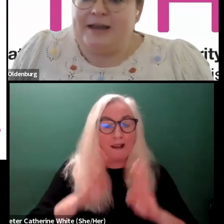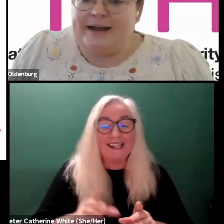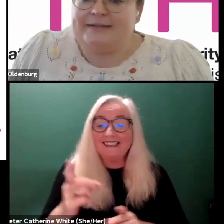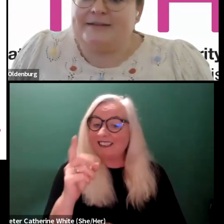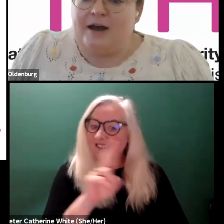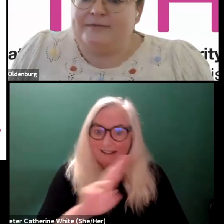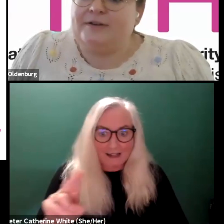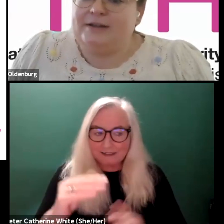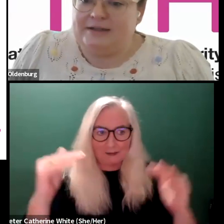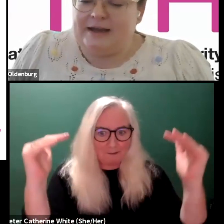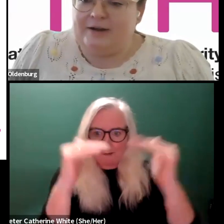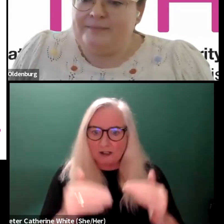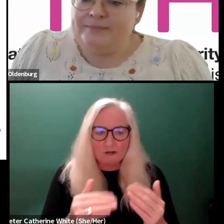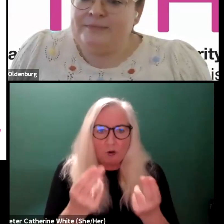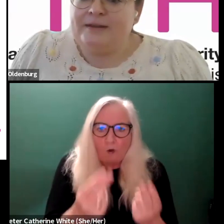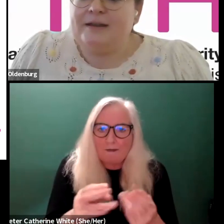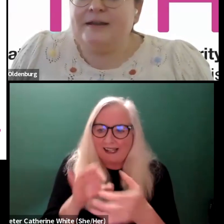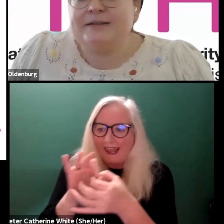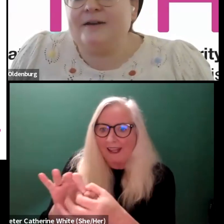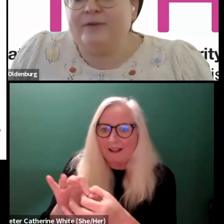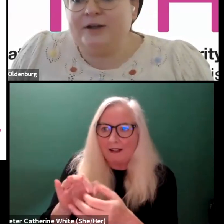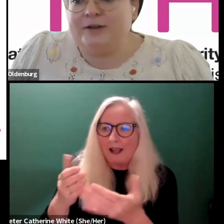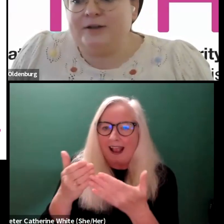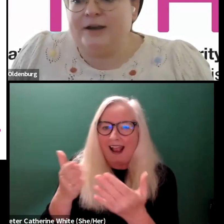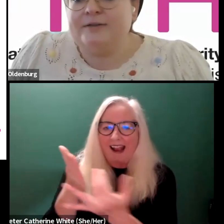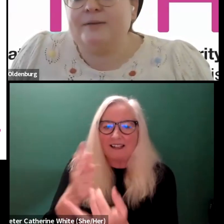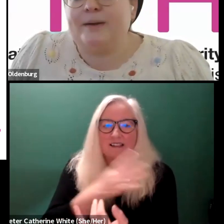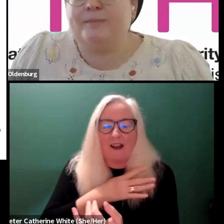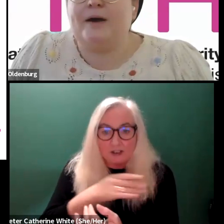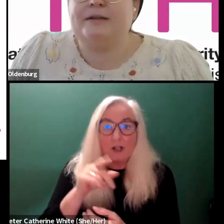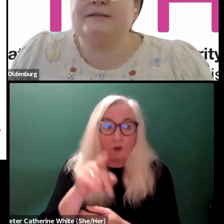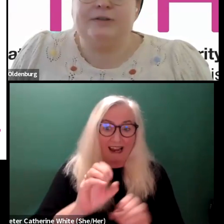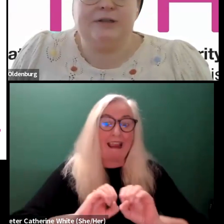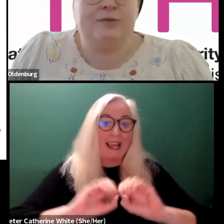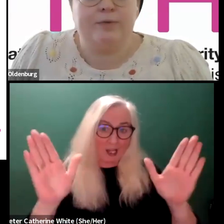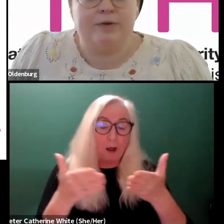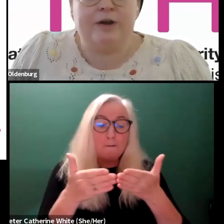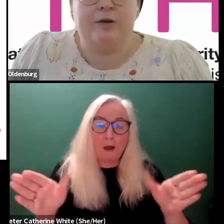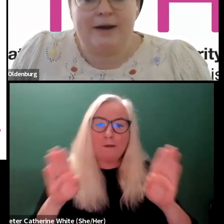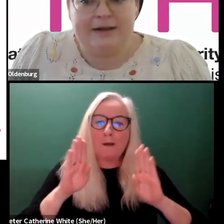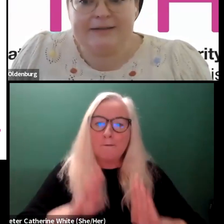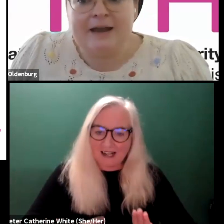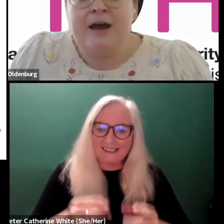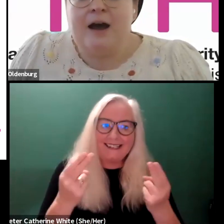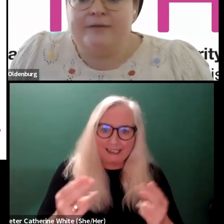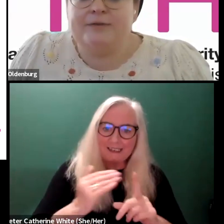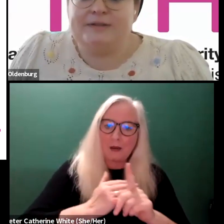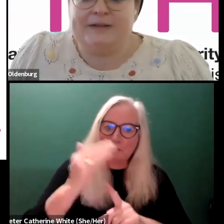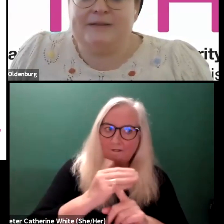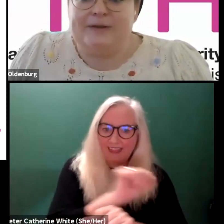It is therefore clear that public bodies still need to improve their awareness. Of the responsibilities under Section 26.